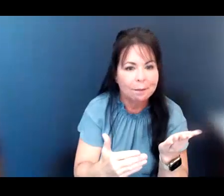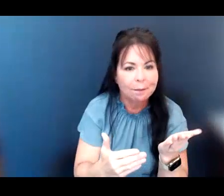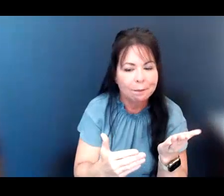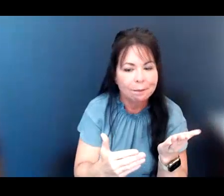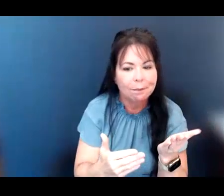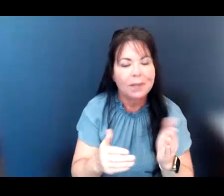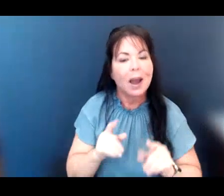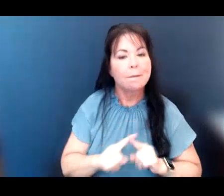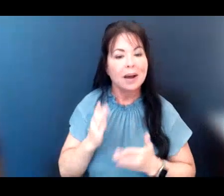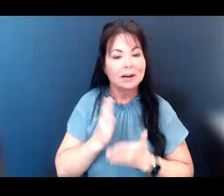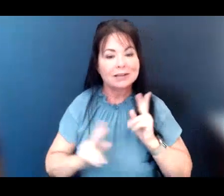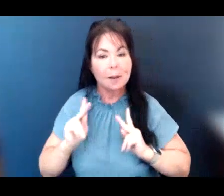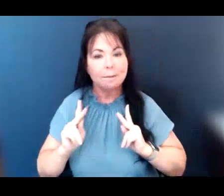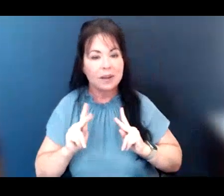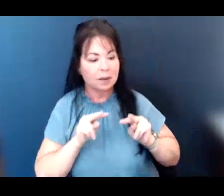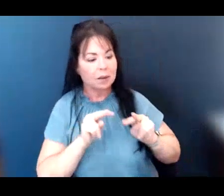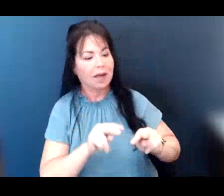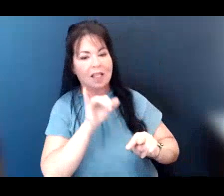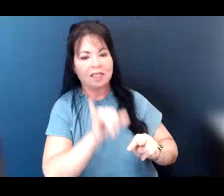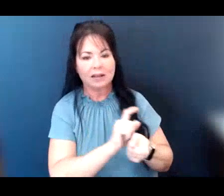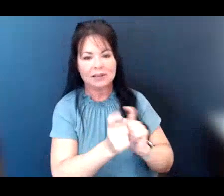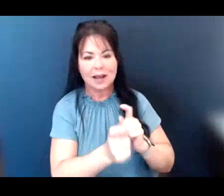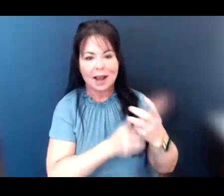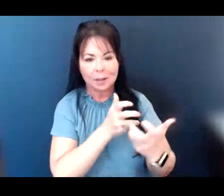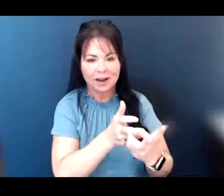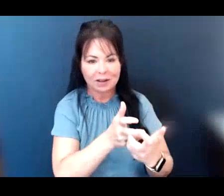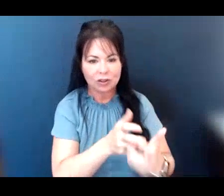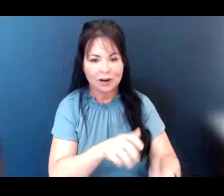So AI has turned out to be, especially through COVID,